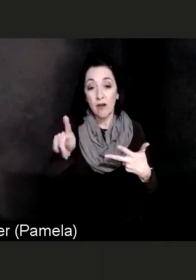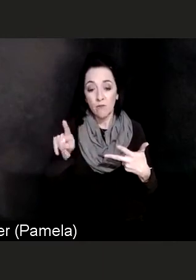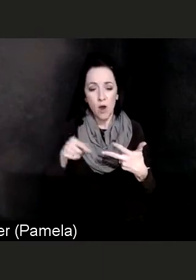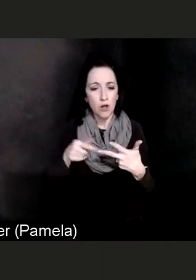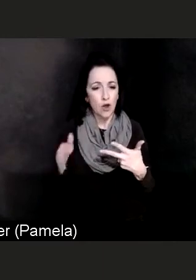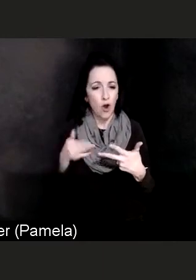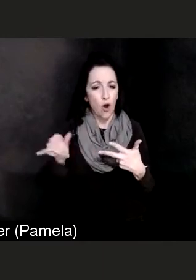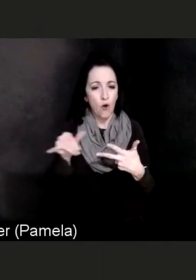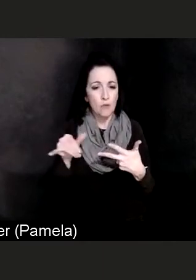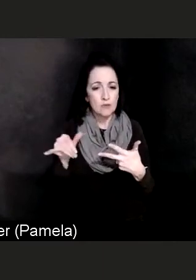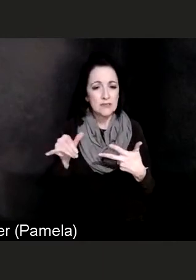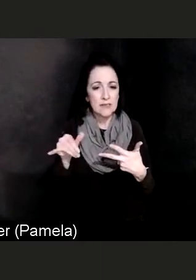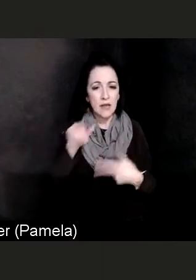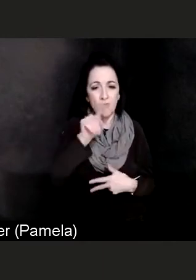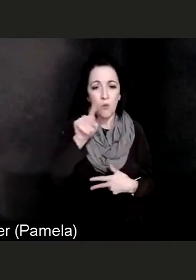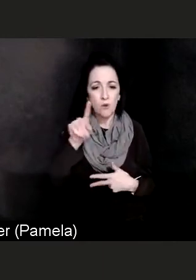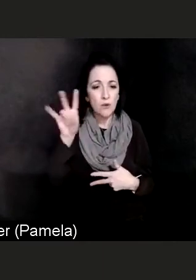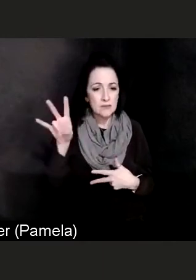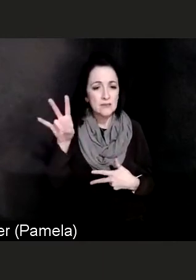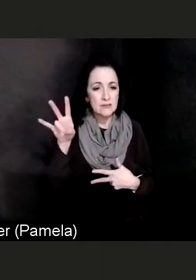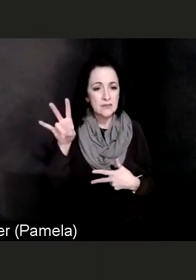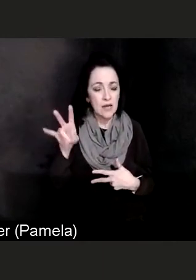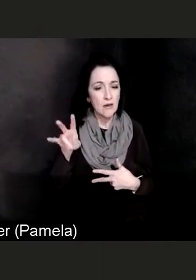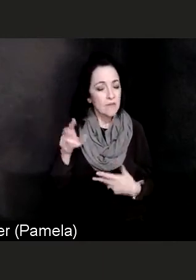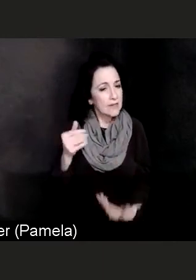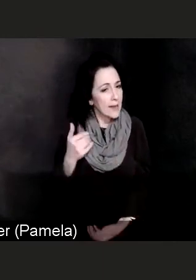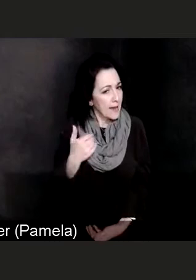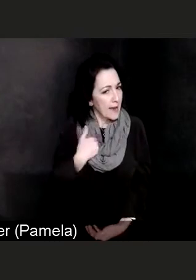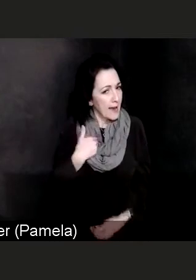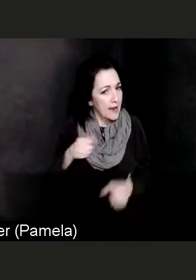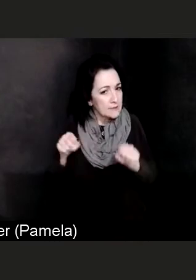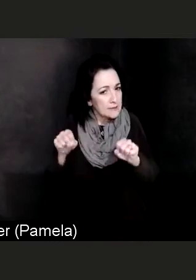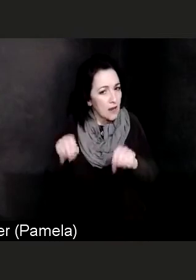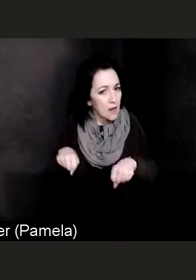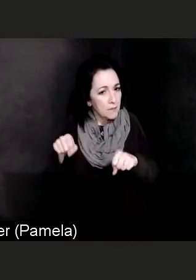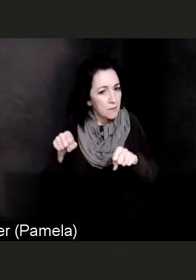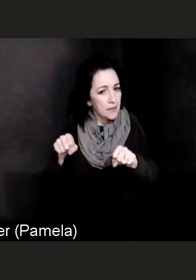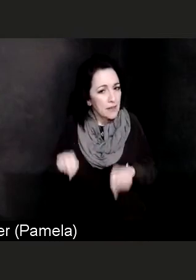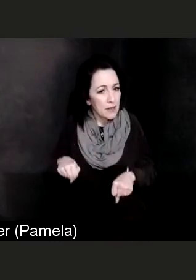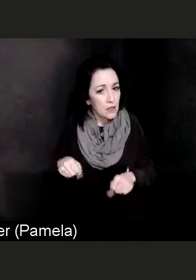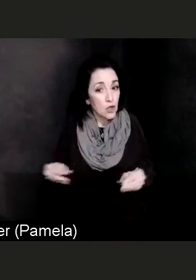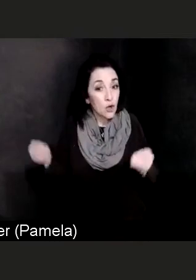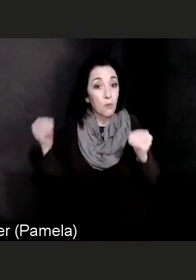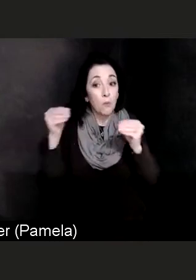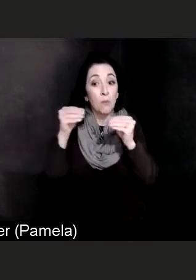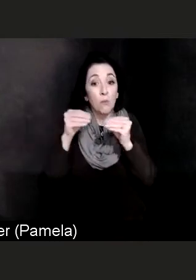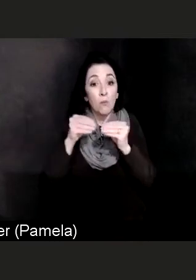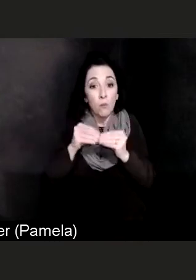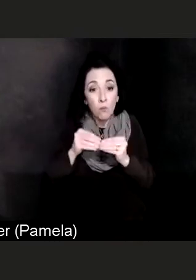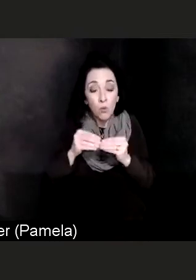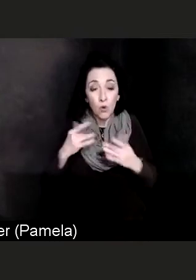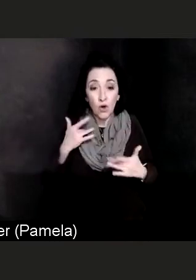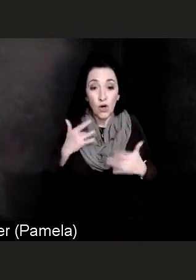in that it has the chance of being more infectious than the prior COVID-19 strains